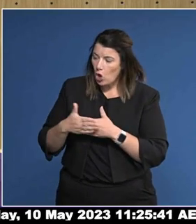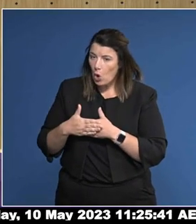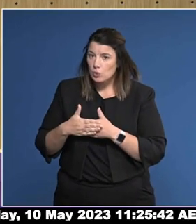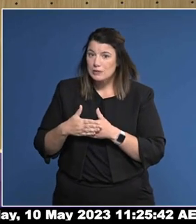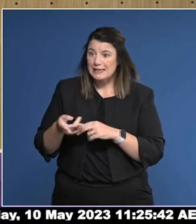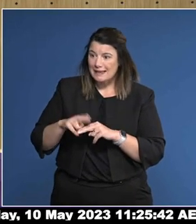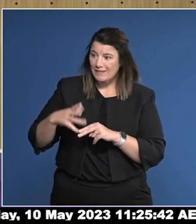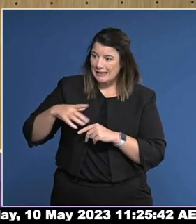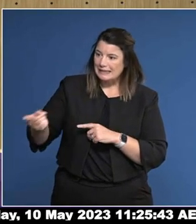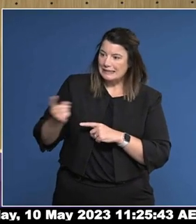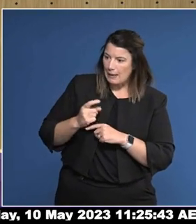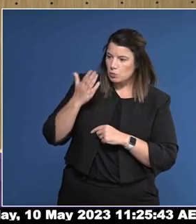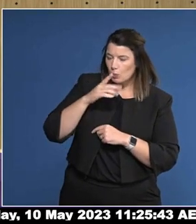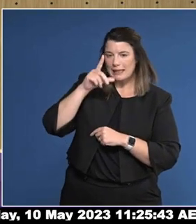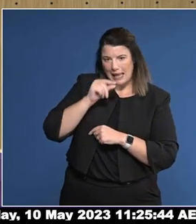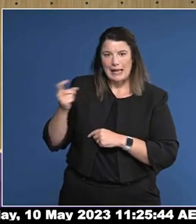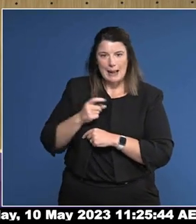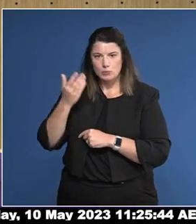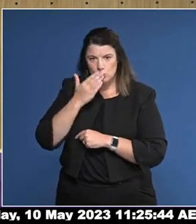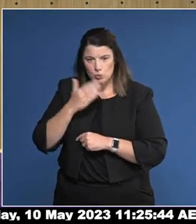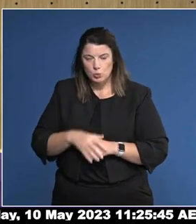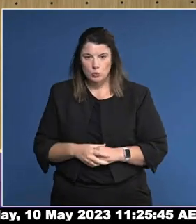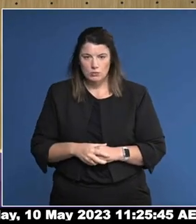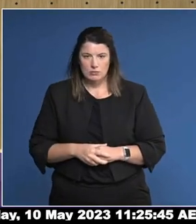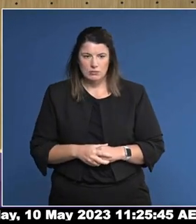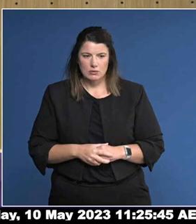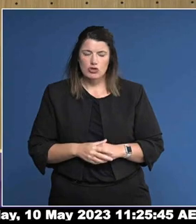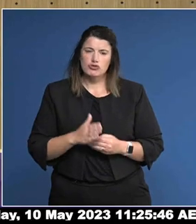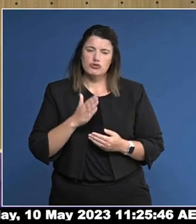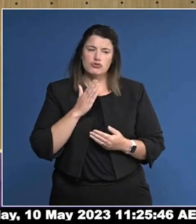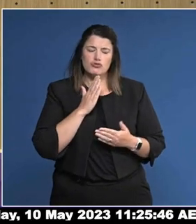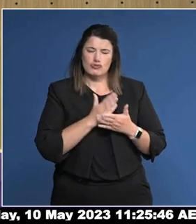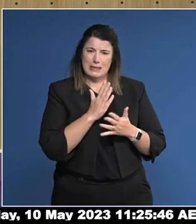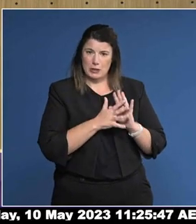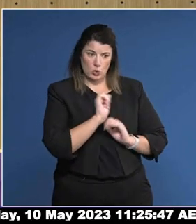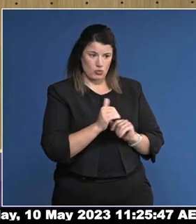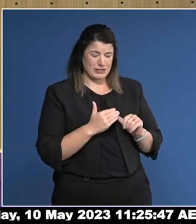So it was quite a limited scope in terms of how Education read that report?